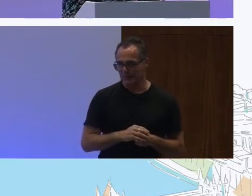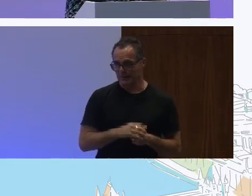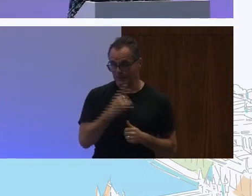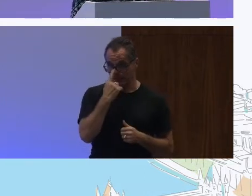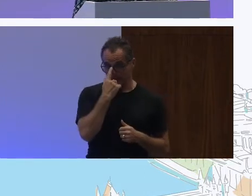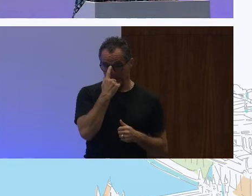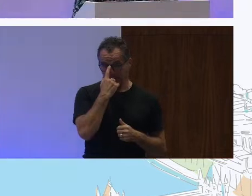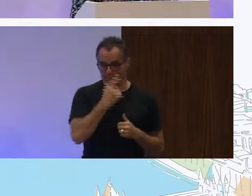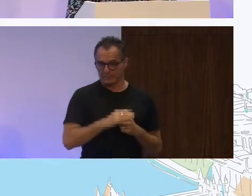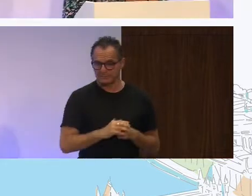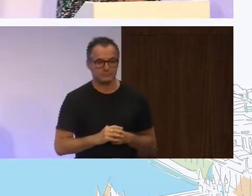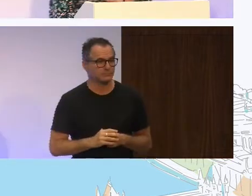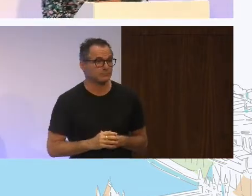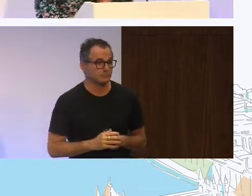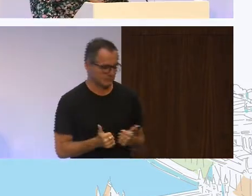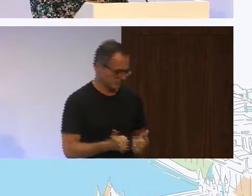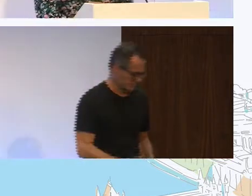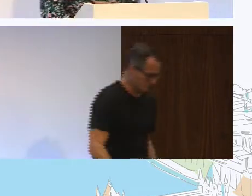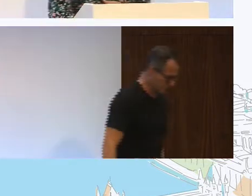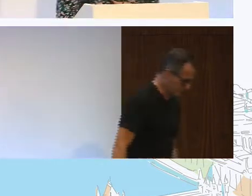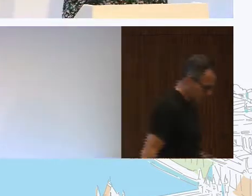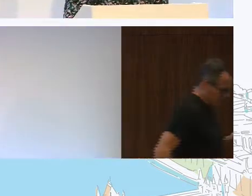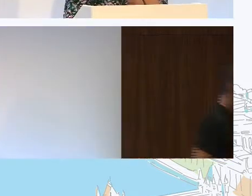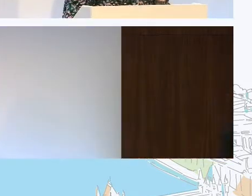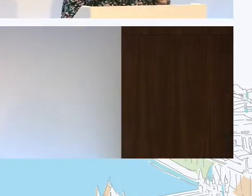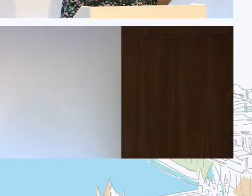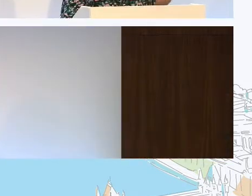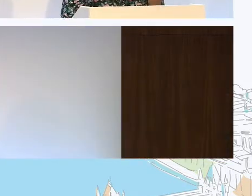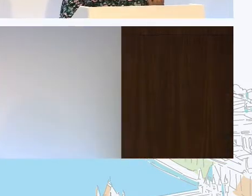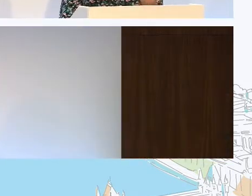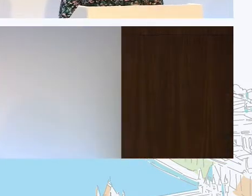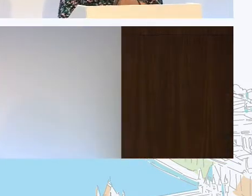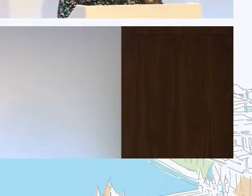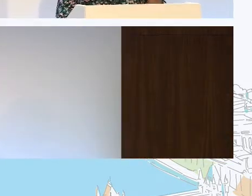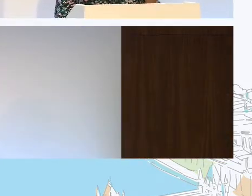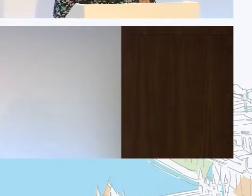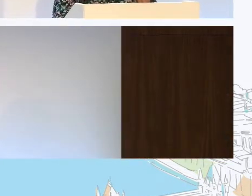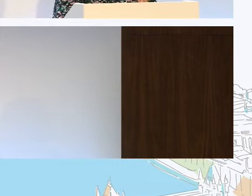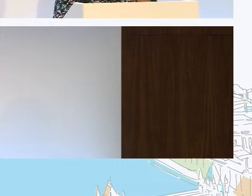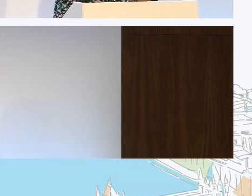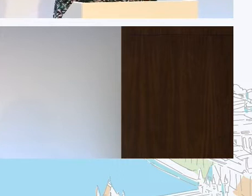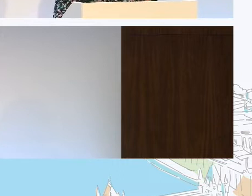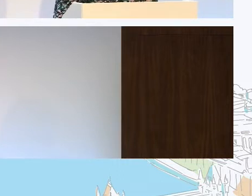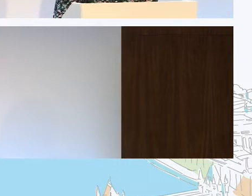I hope some of you can relate to what that child describes? Even in an 11 year old a very eloquent description